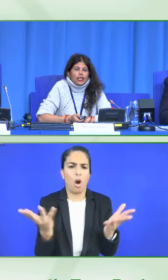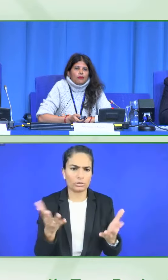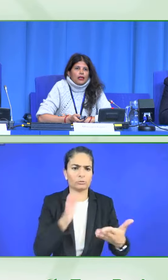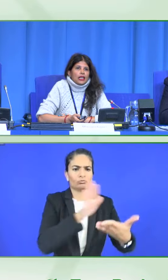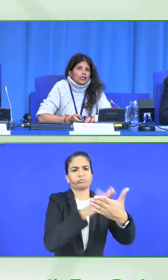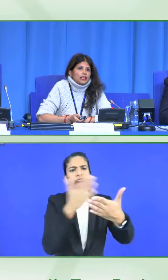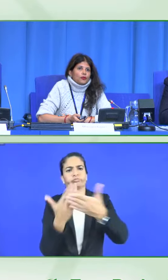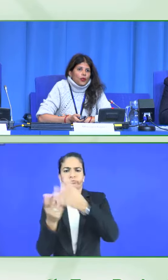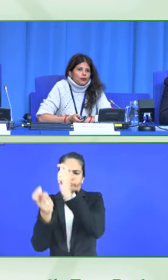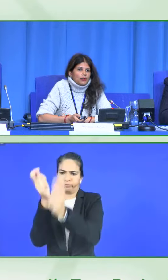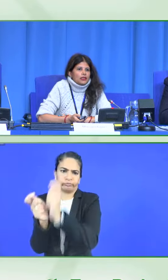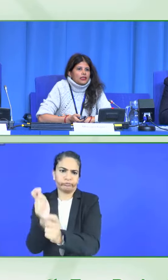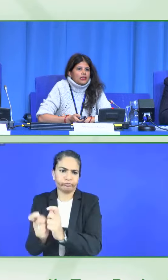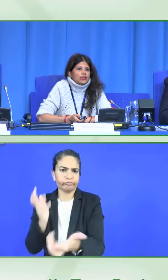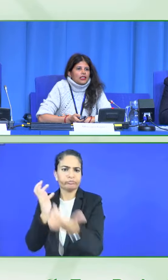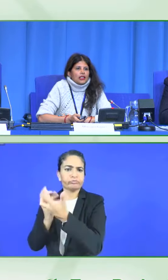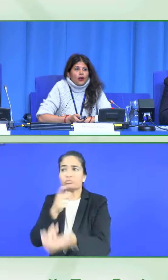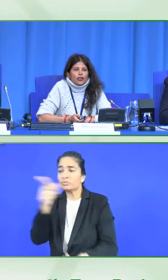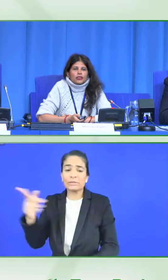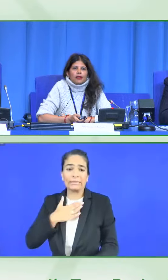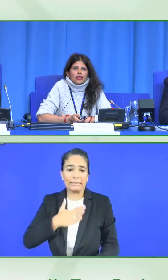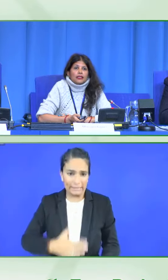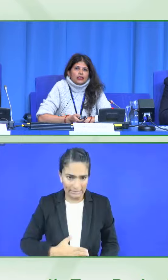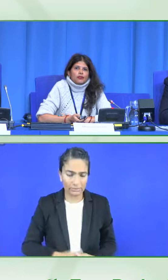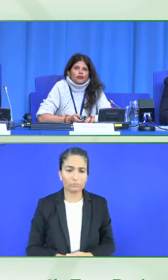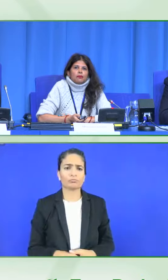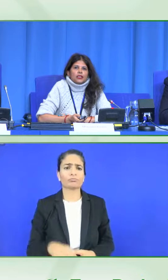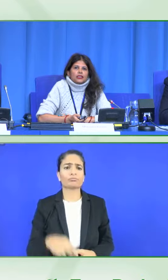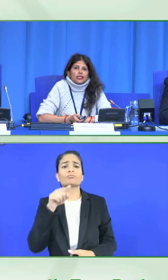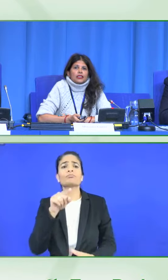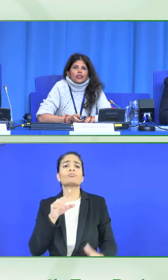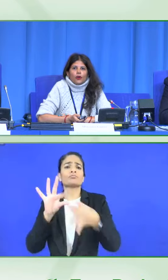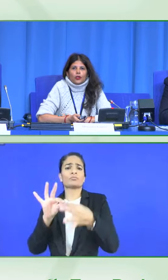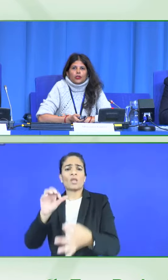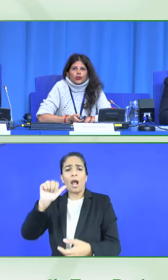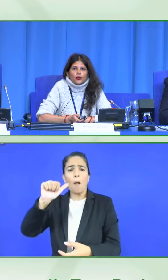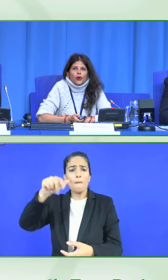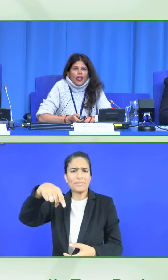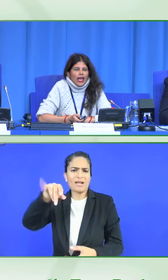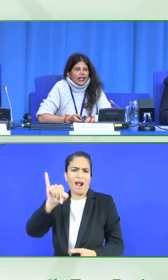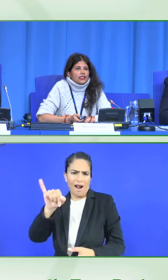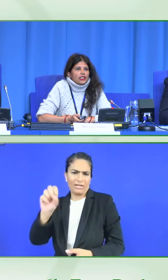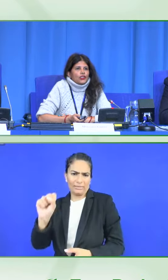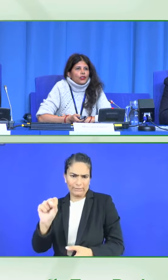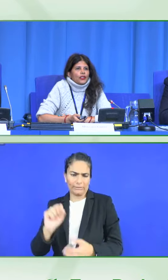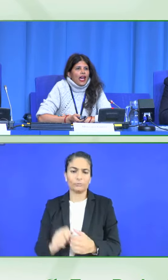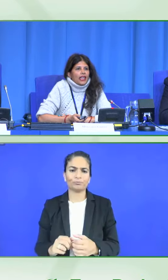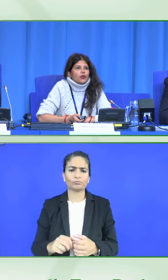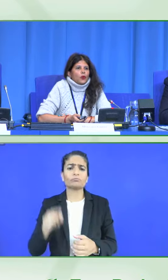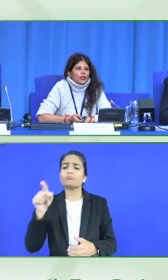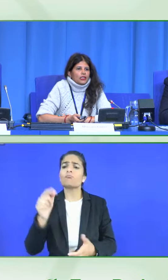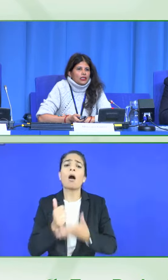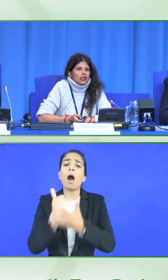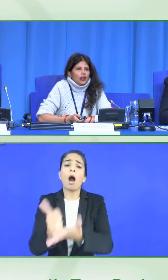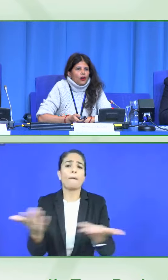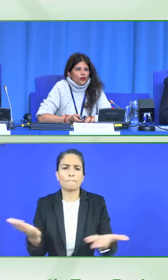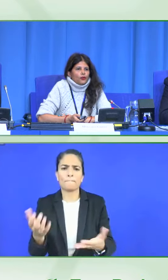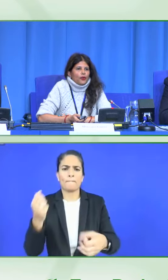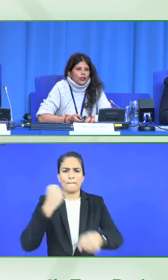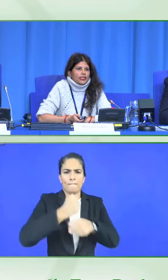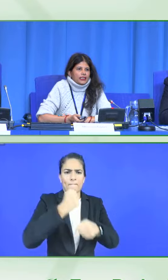You can increase the contrast of the screen.